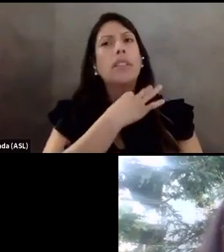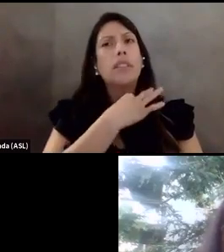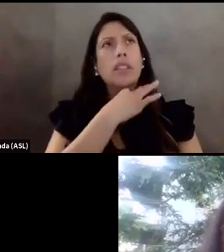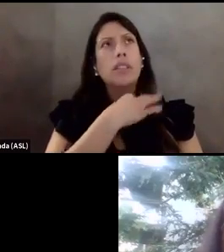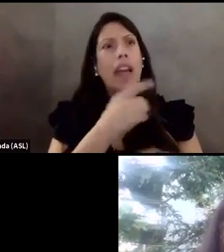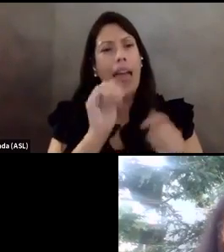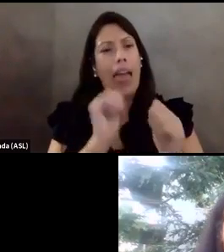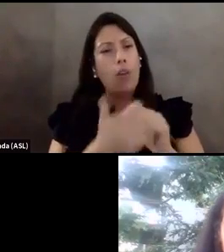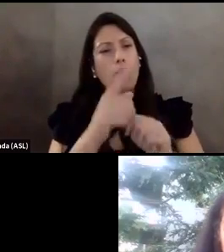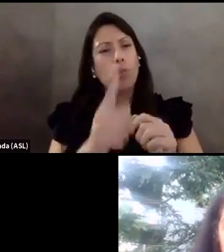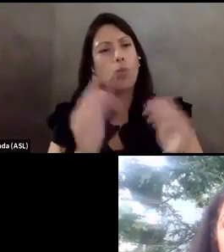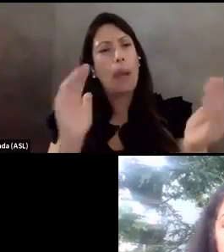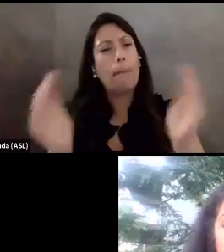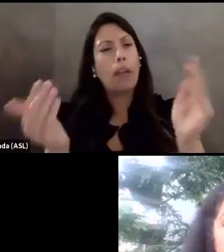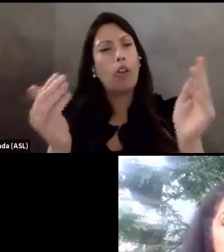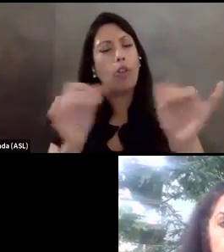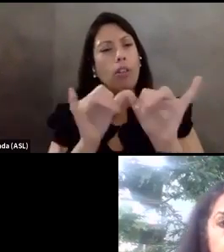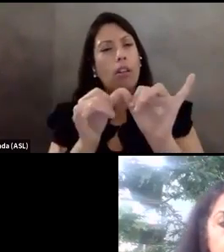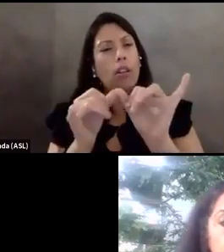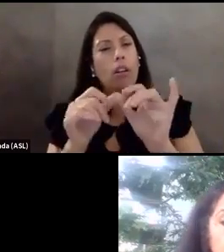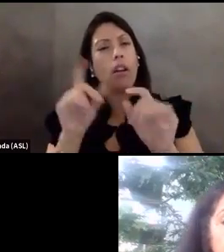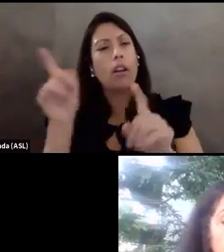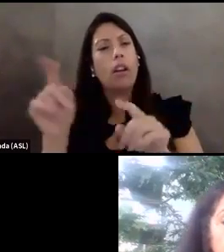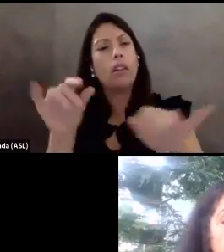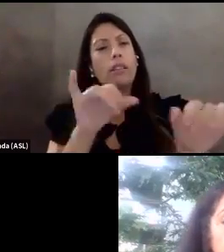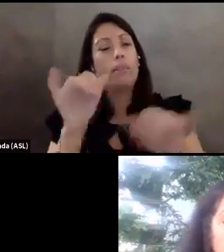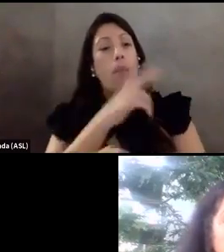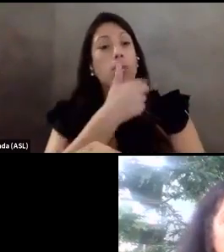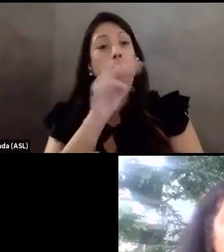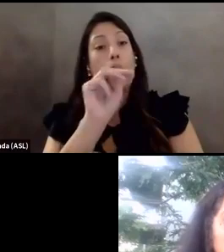and contrast that with the outbreak at Memorial and how much how concerned are